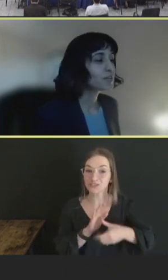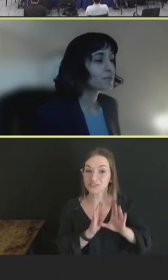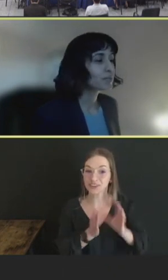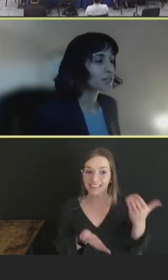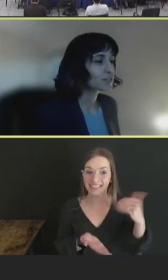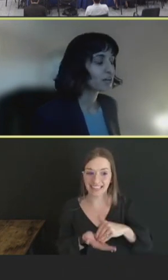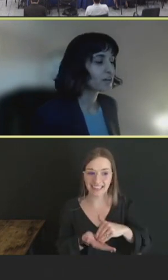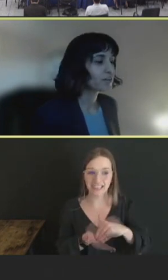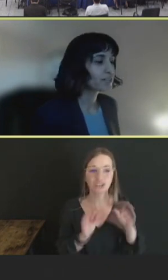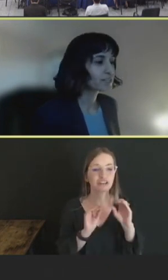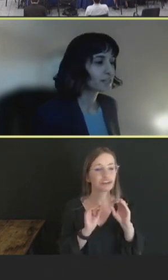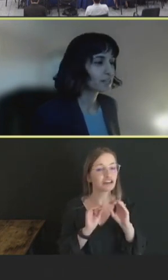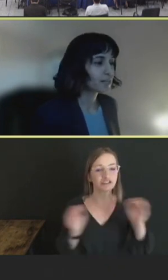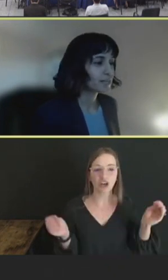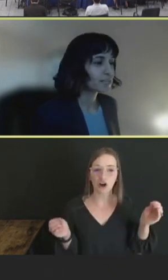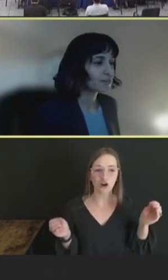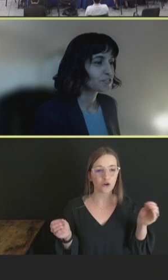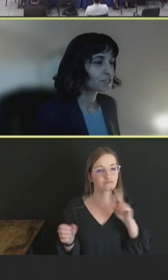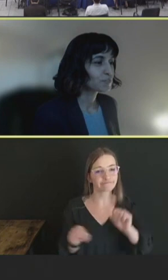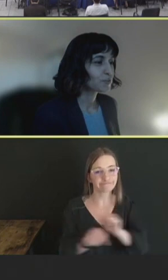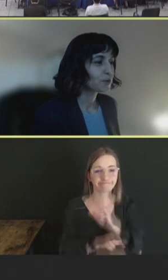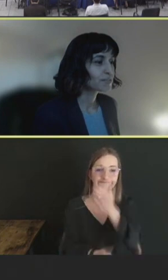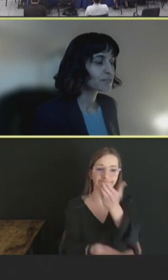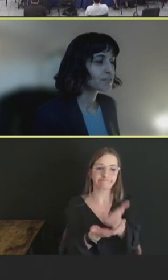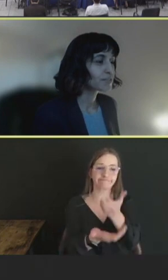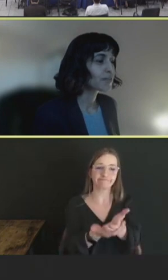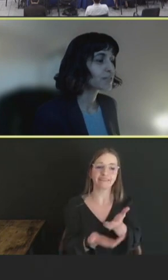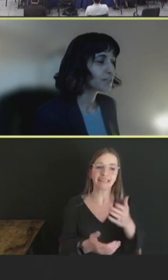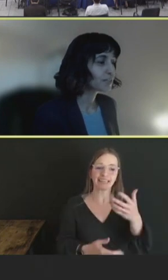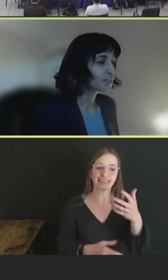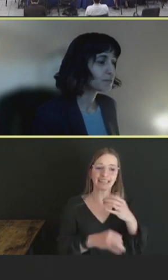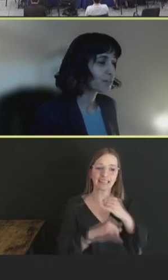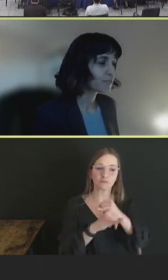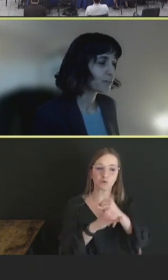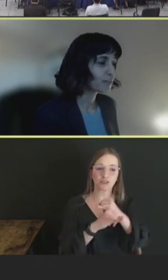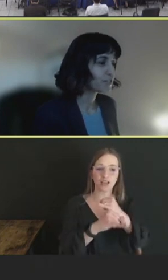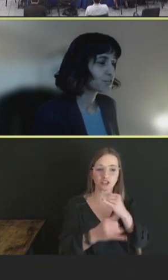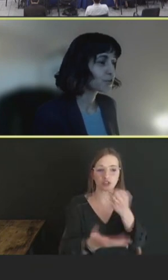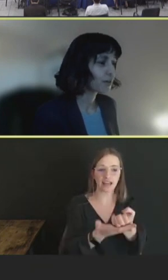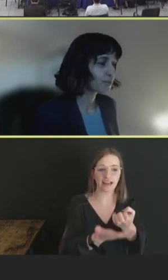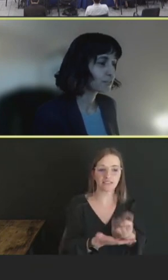immunological evidence is there to support the presence of clinically relevant, geographically